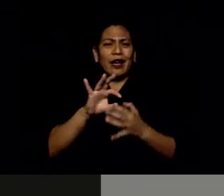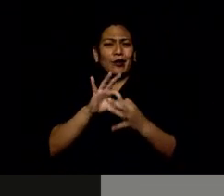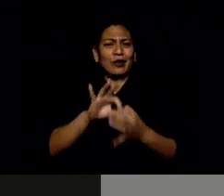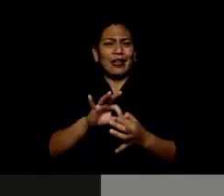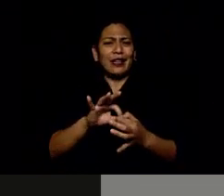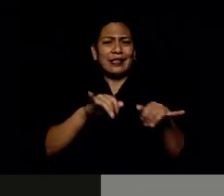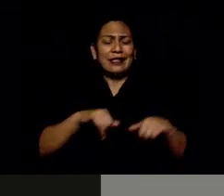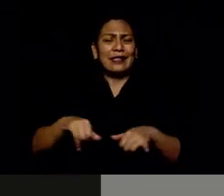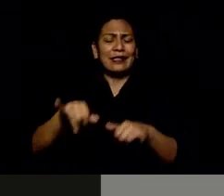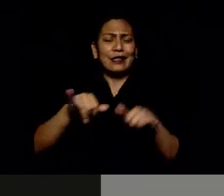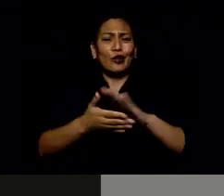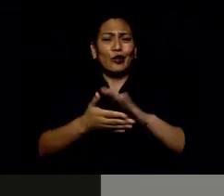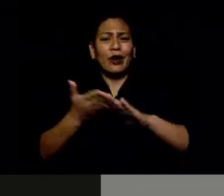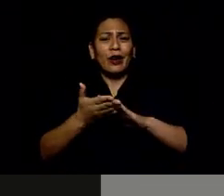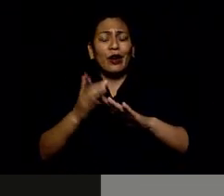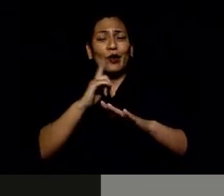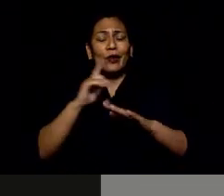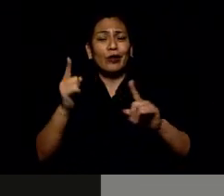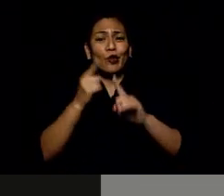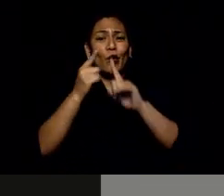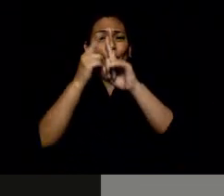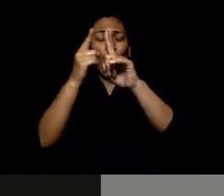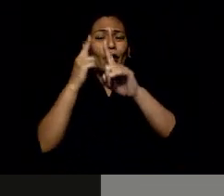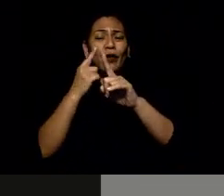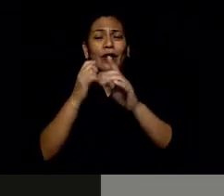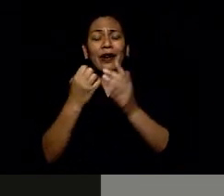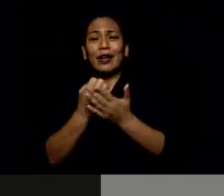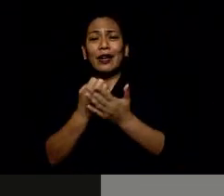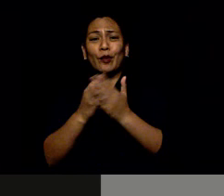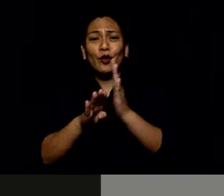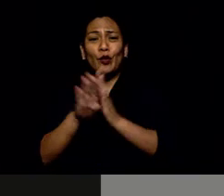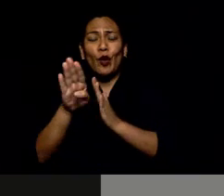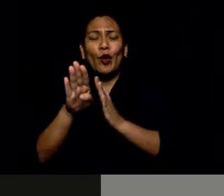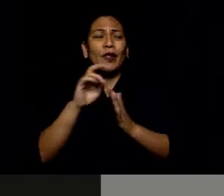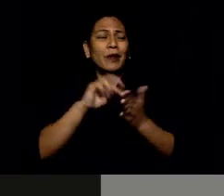is basically just pursuing economic growth and not learning to adopt any